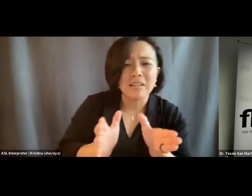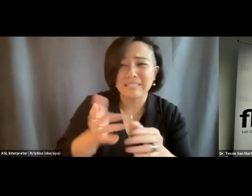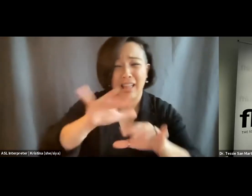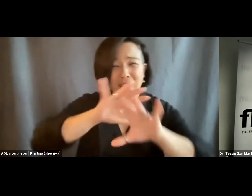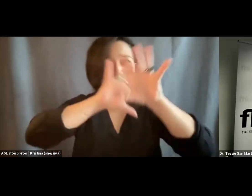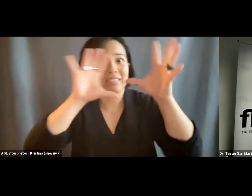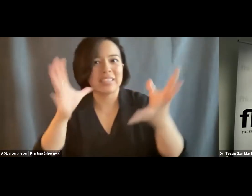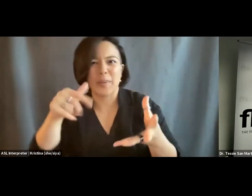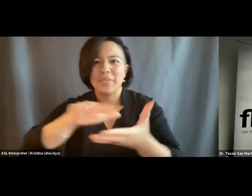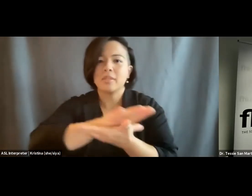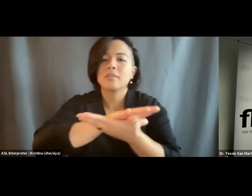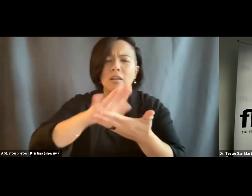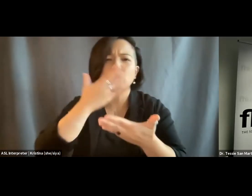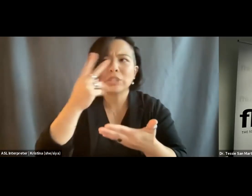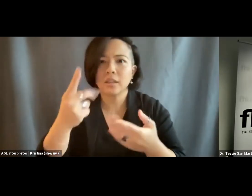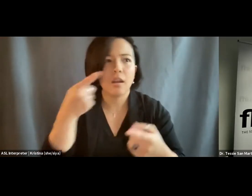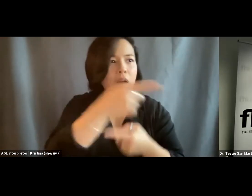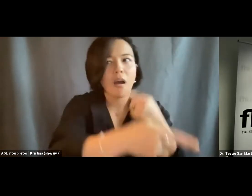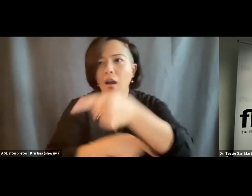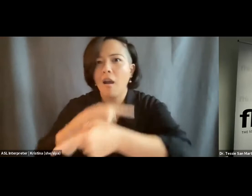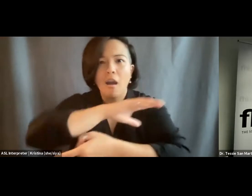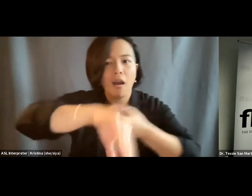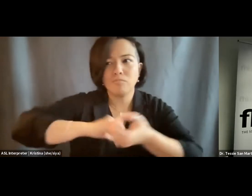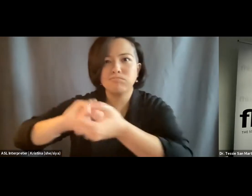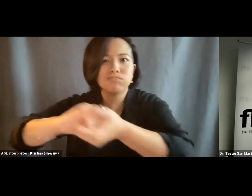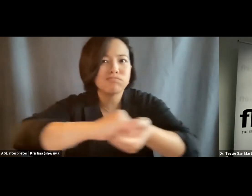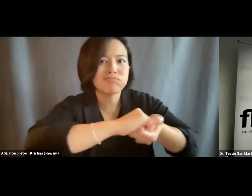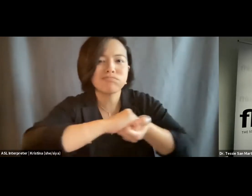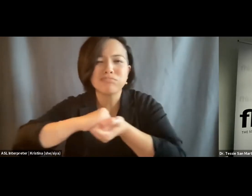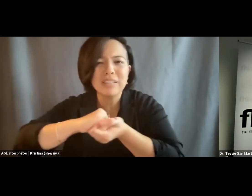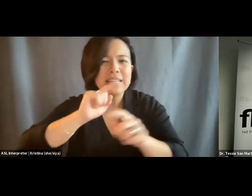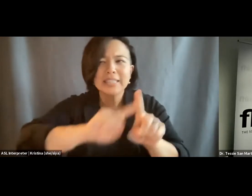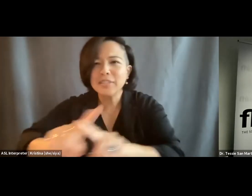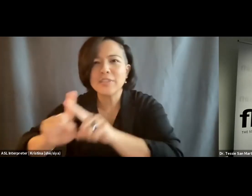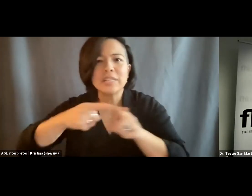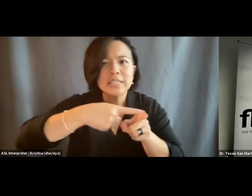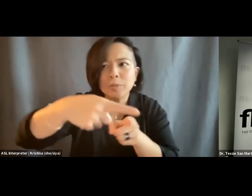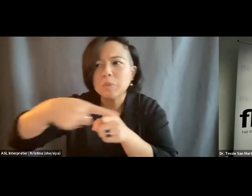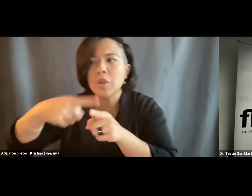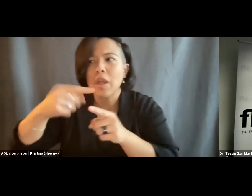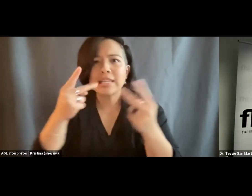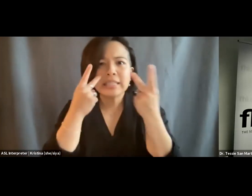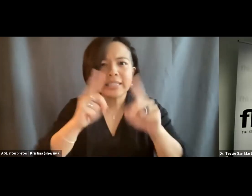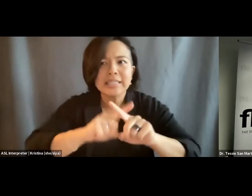need to see more of. It is why we're honored today to have all of the experts that are here with us and